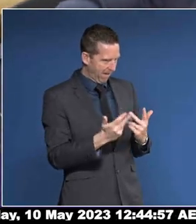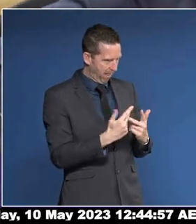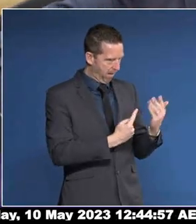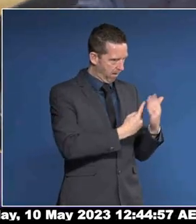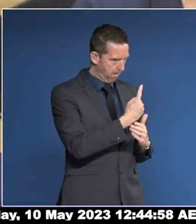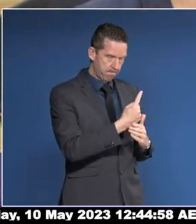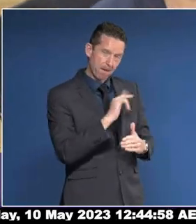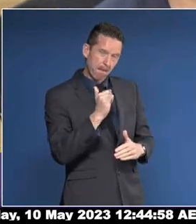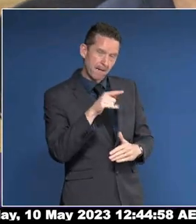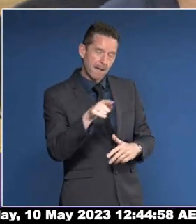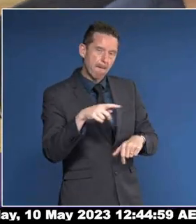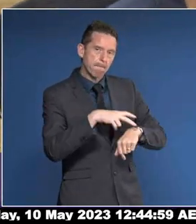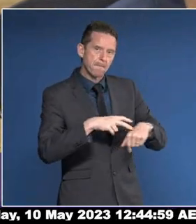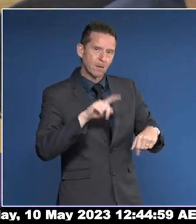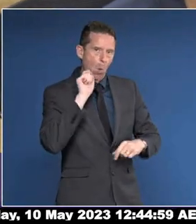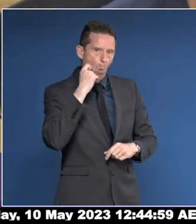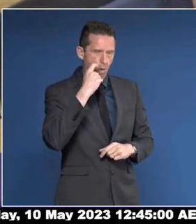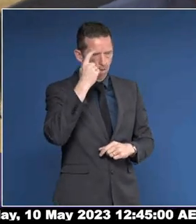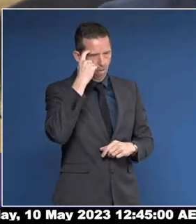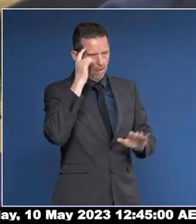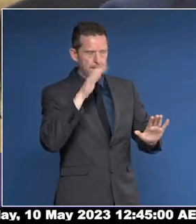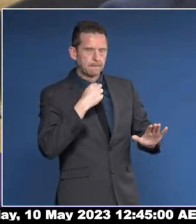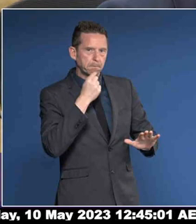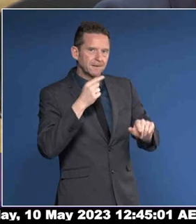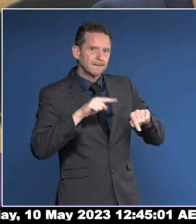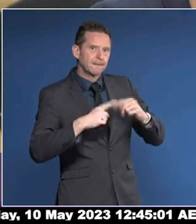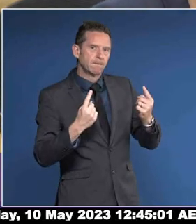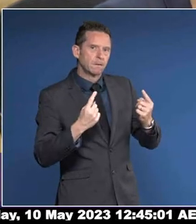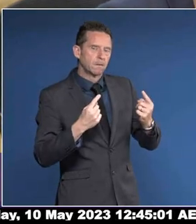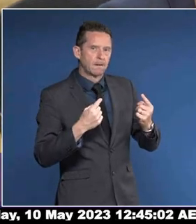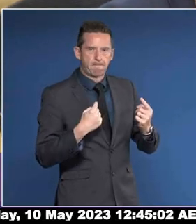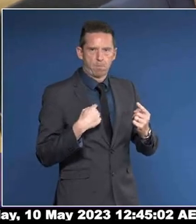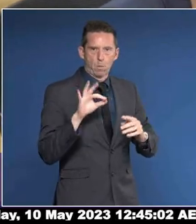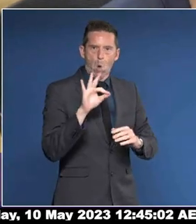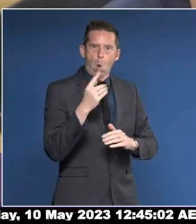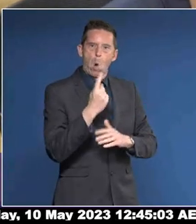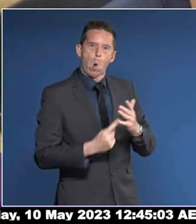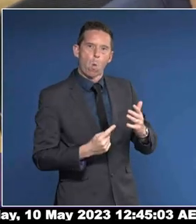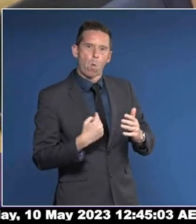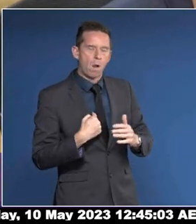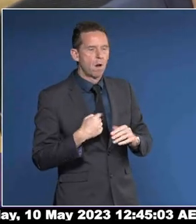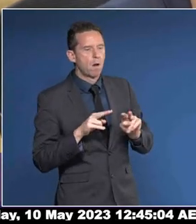officers to perhaps do a little bit more than simply make an observation that the boys appeared okay?